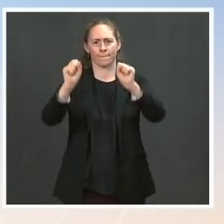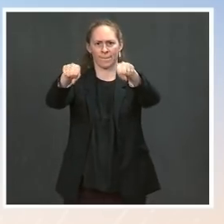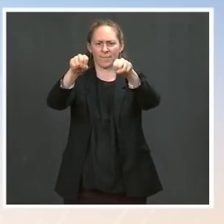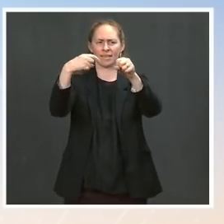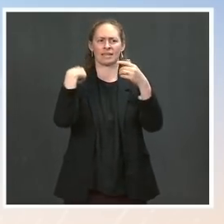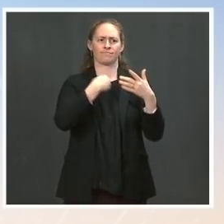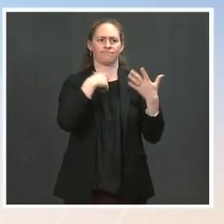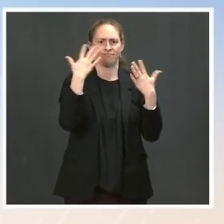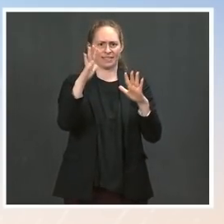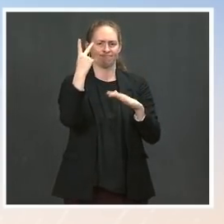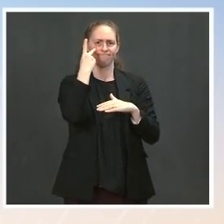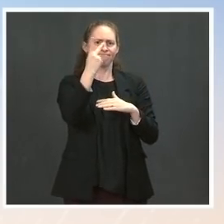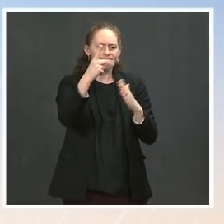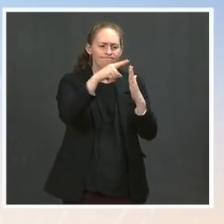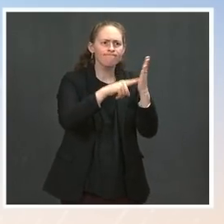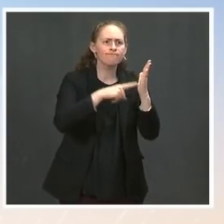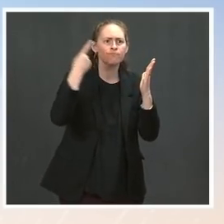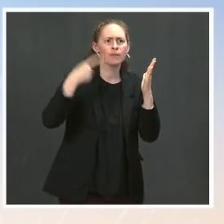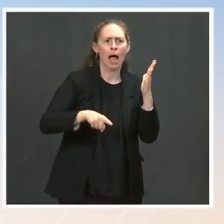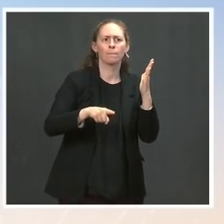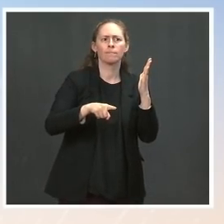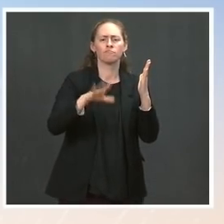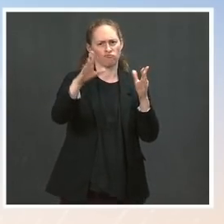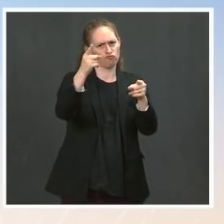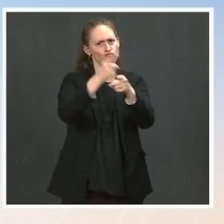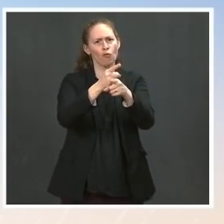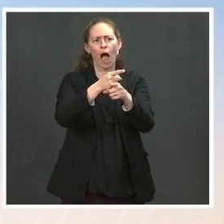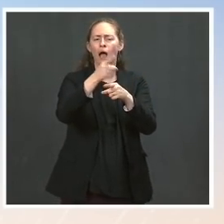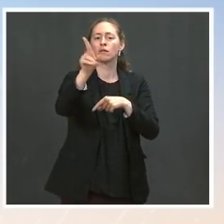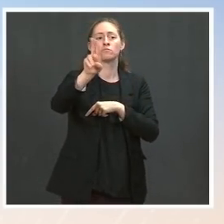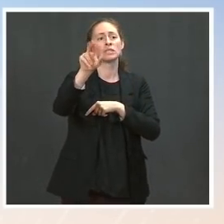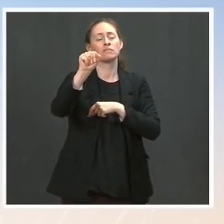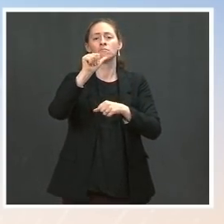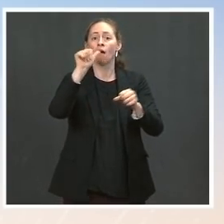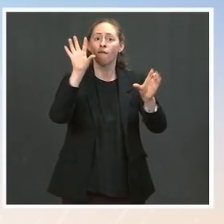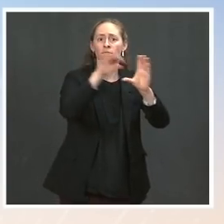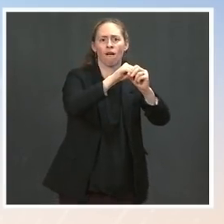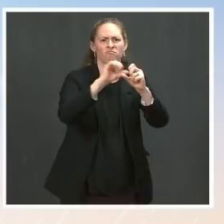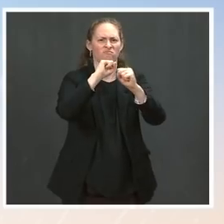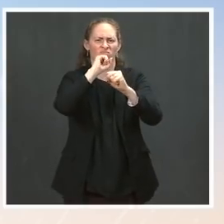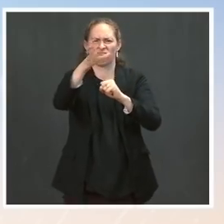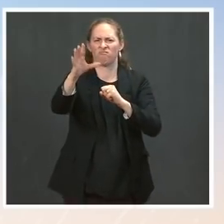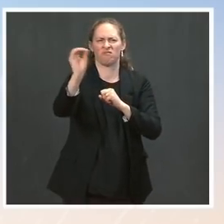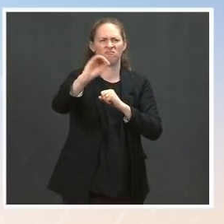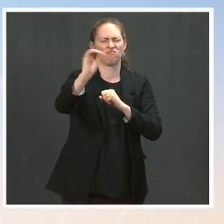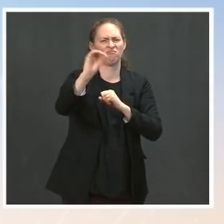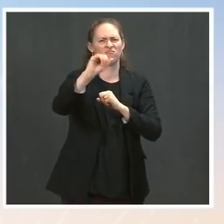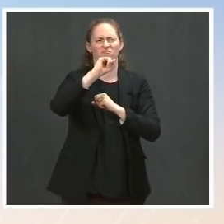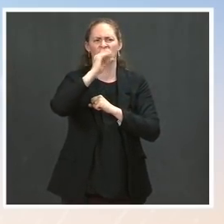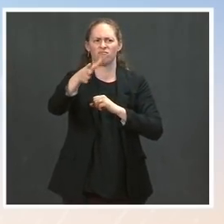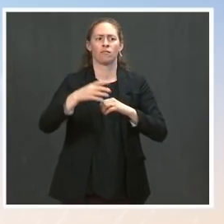The U.S. was not involved in any manner. We have nothing to add on speculation about the causes or the impacts.